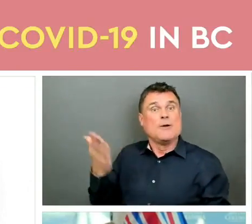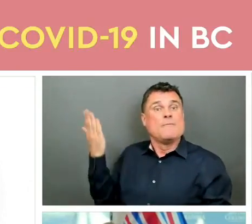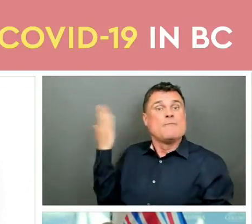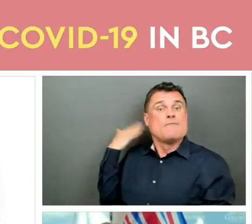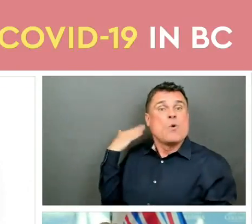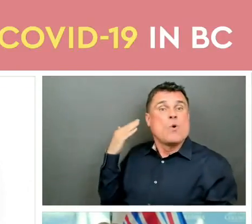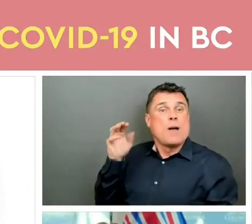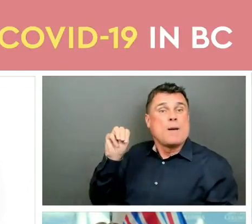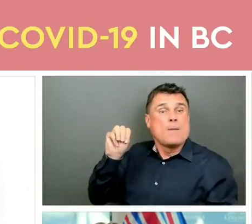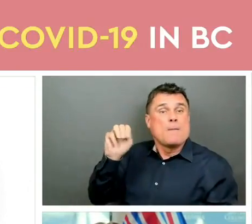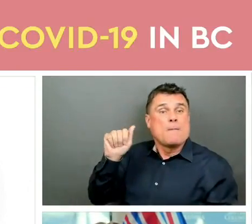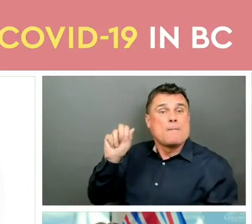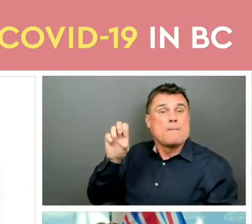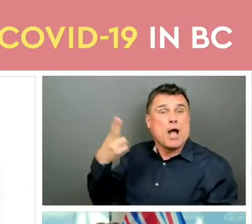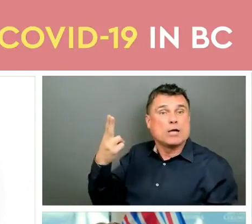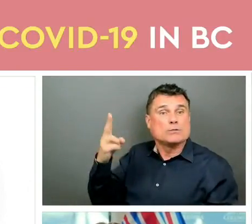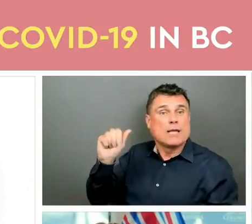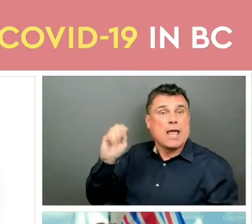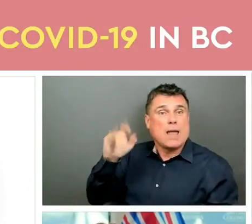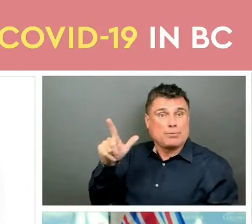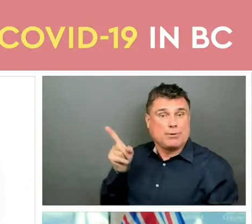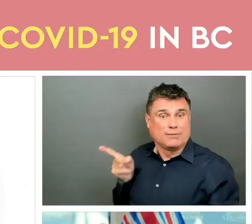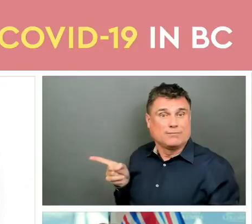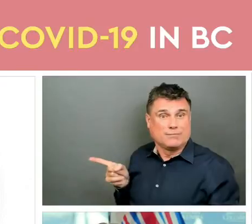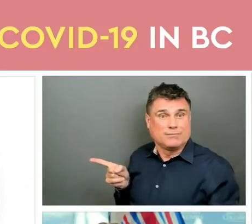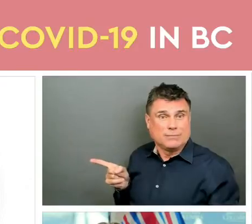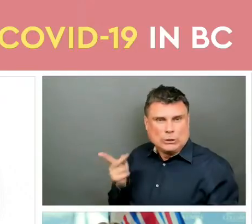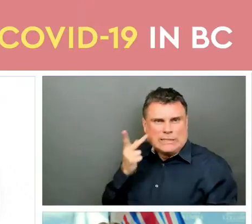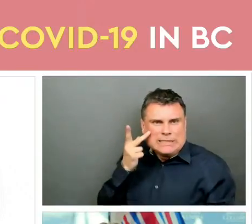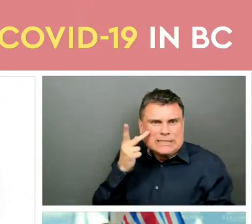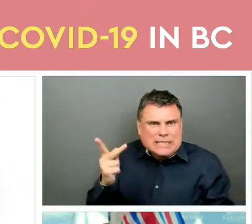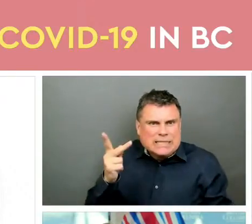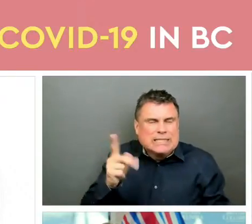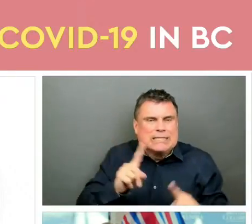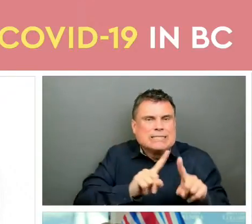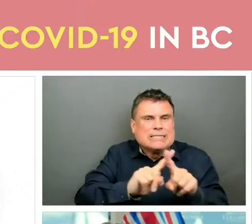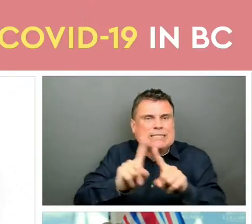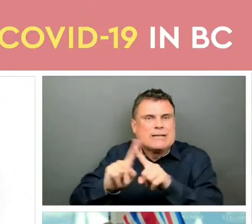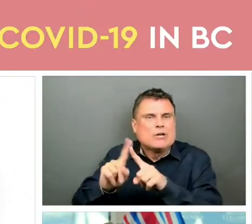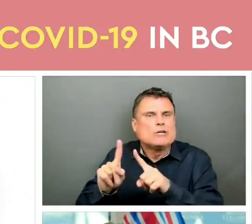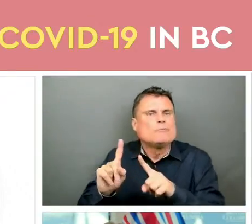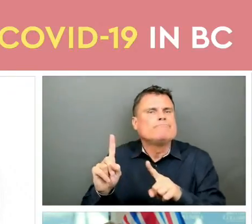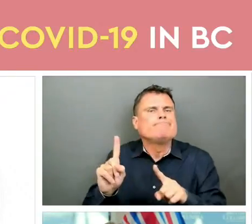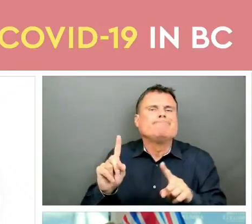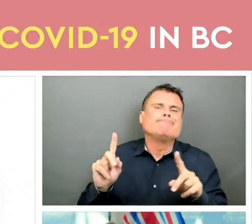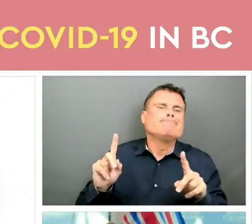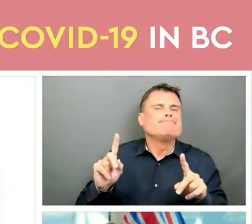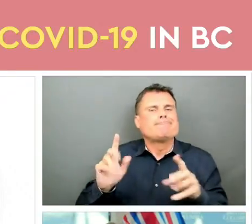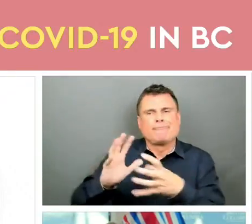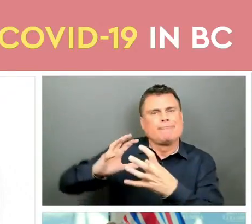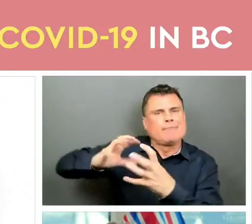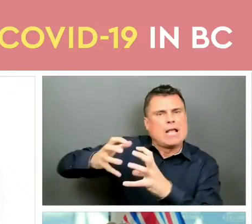and April. What we can see is the number of different strains or slightly different versions of